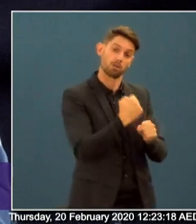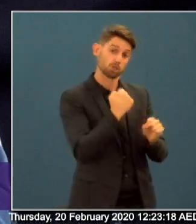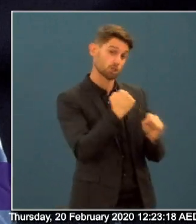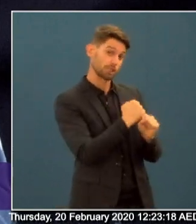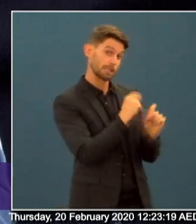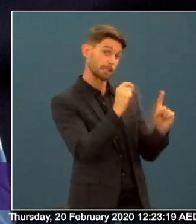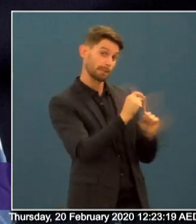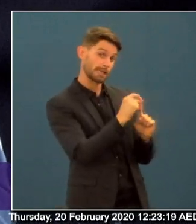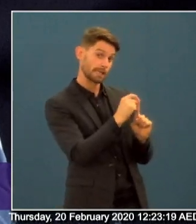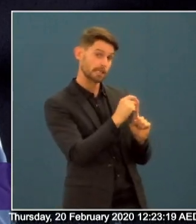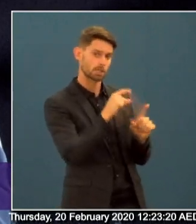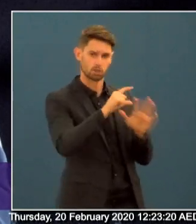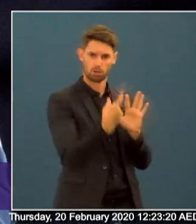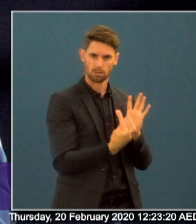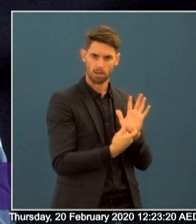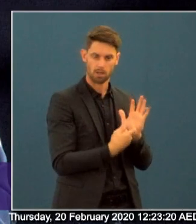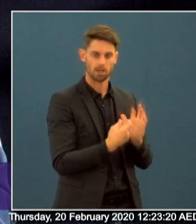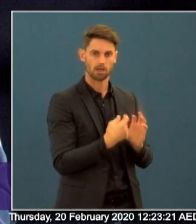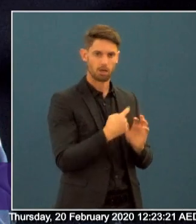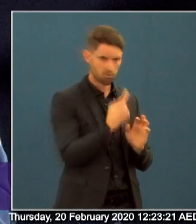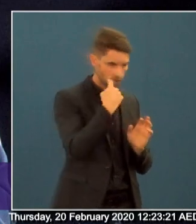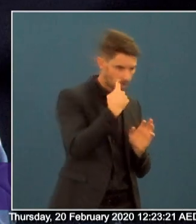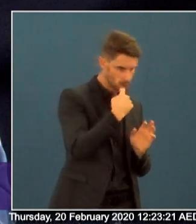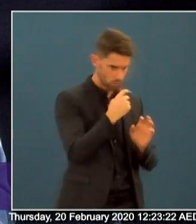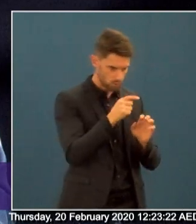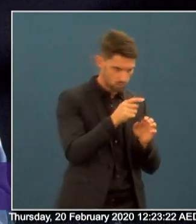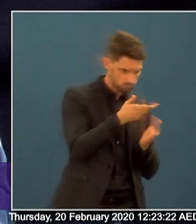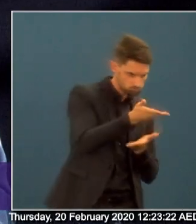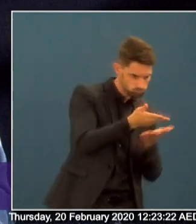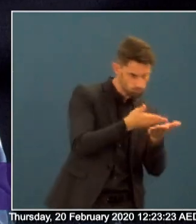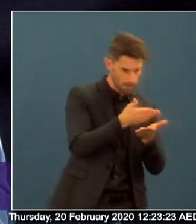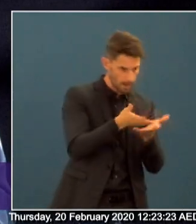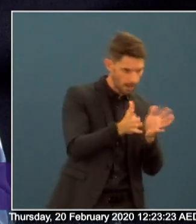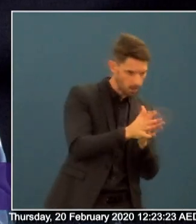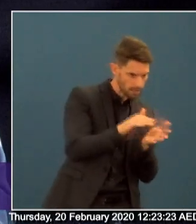the current model of service delivery and funding available for GPs